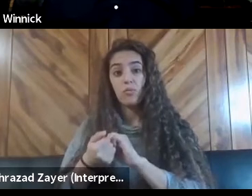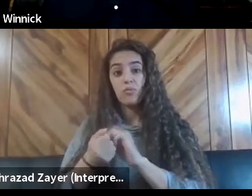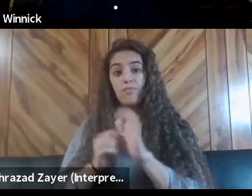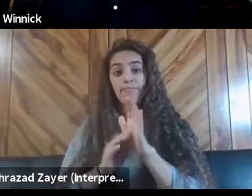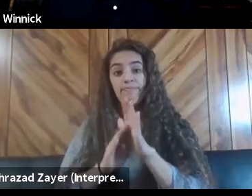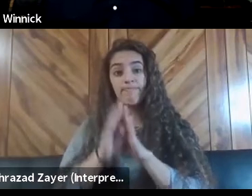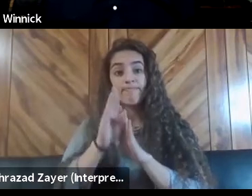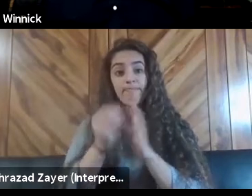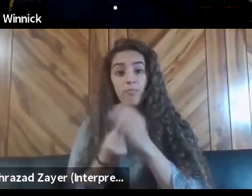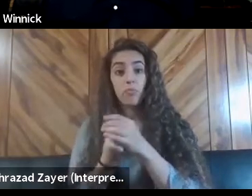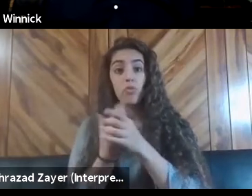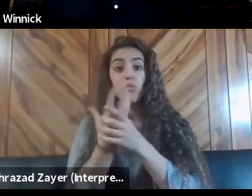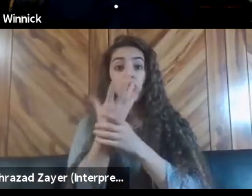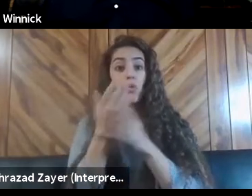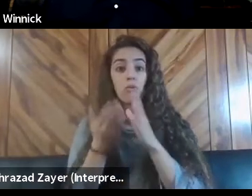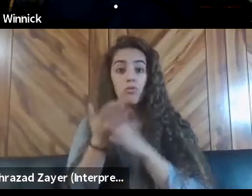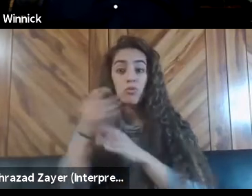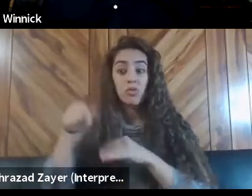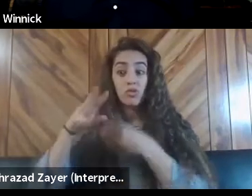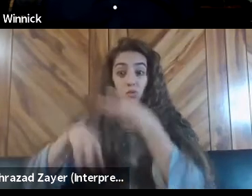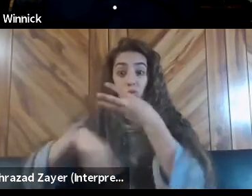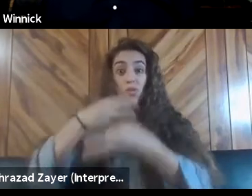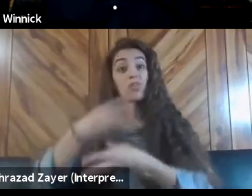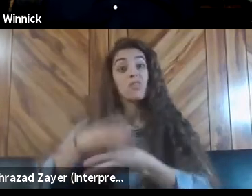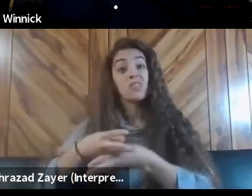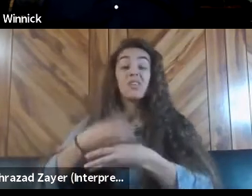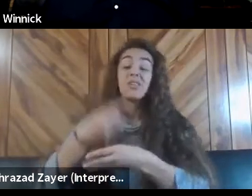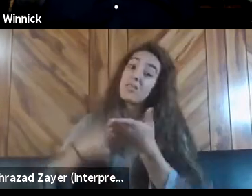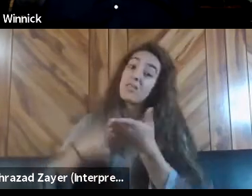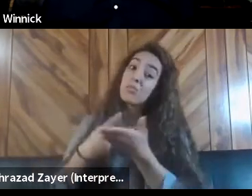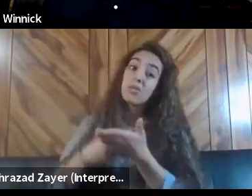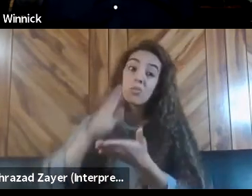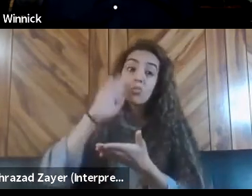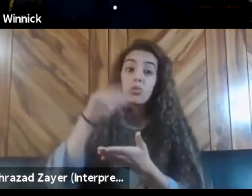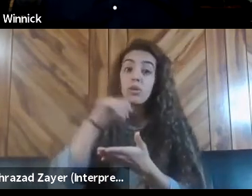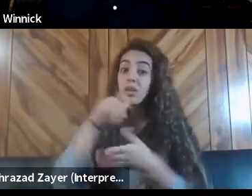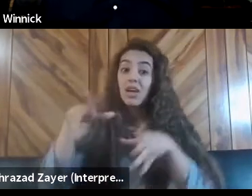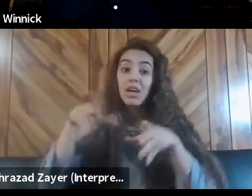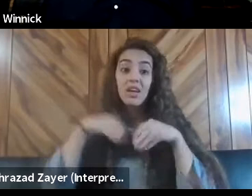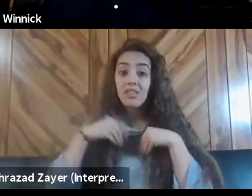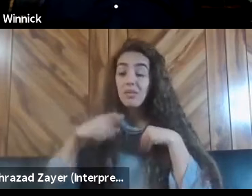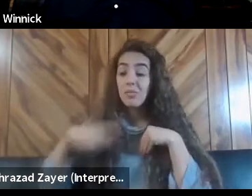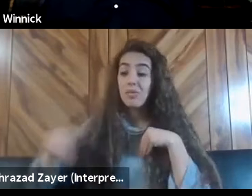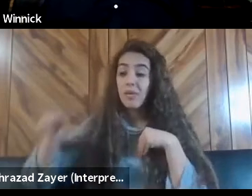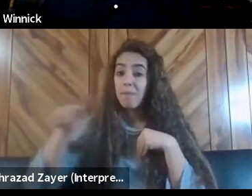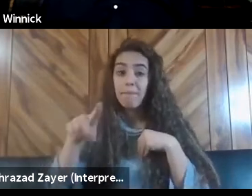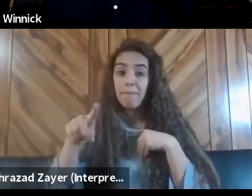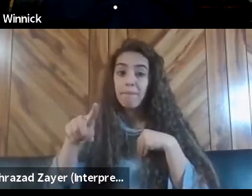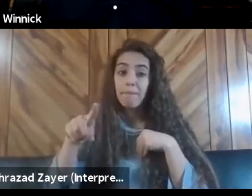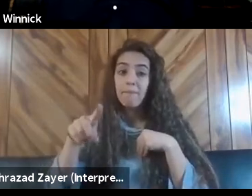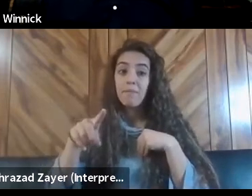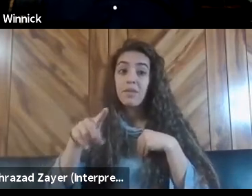isn't fully accepting of them, and not let your own pain show.